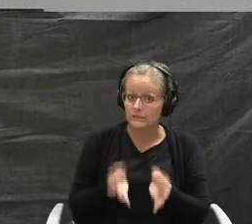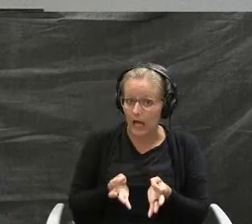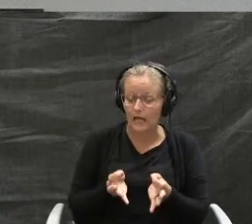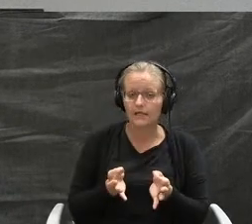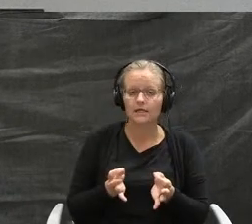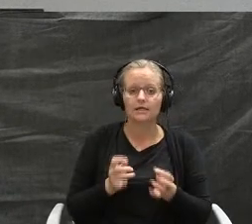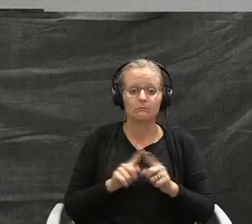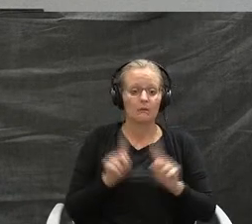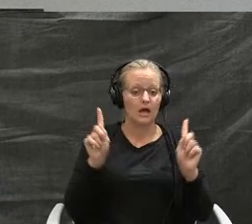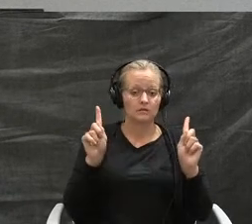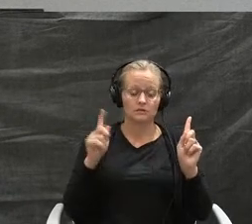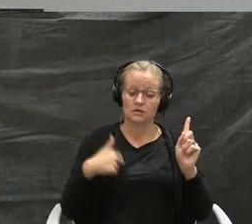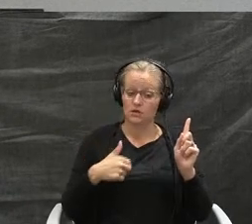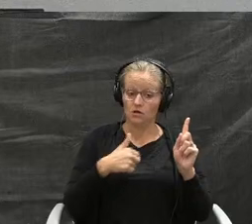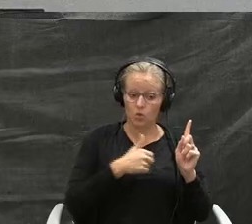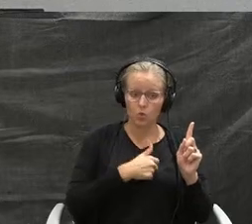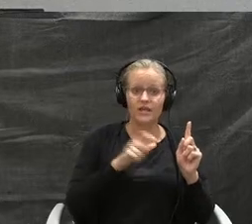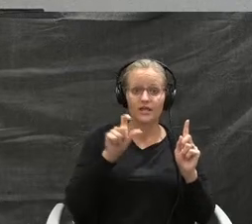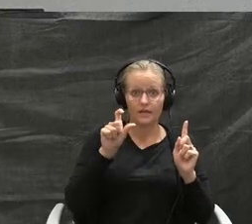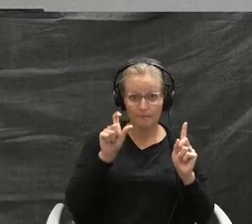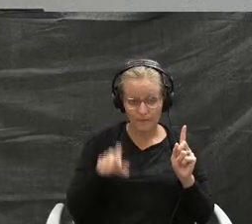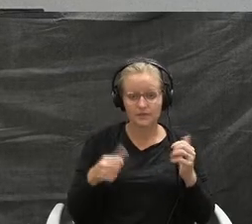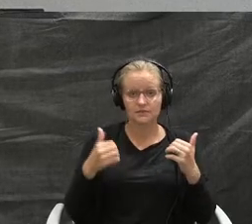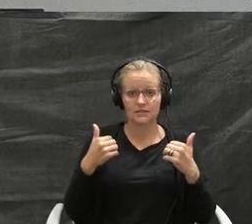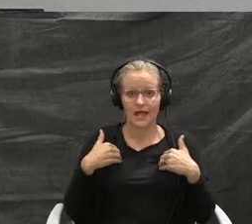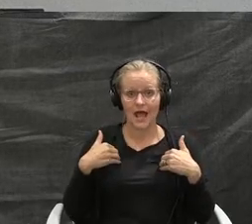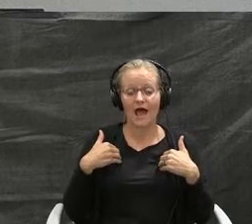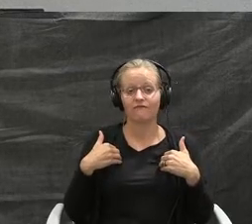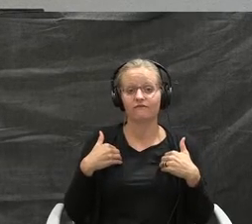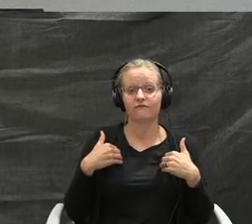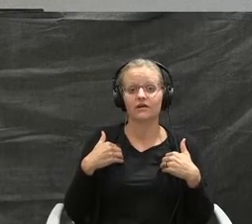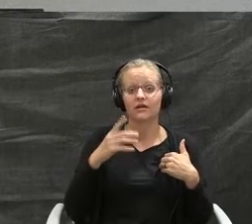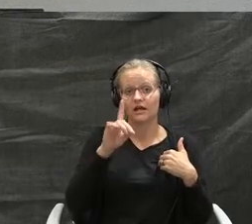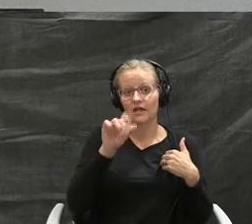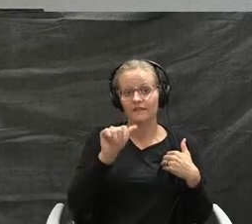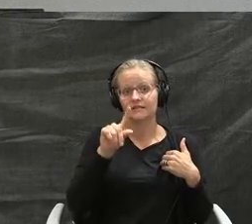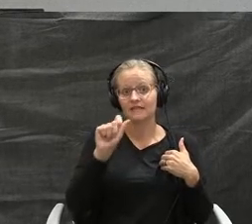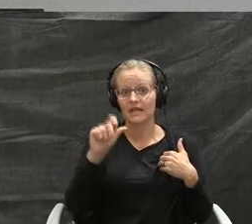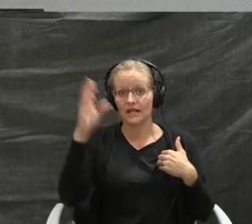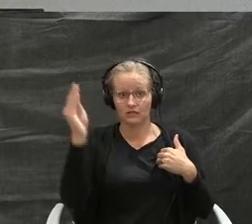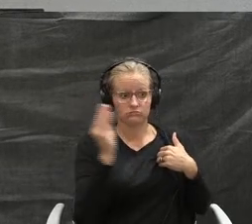hands of principle soon so they can start to get their pods put